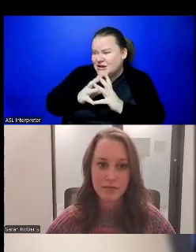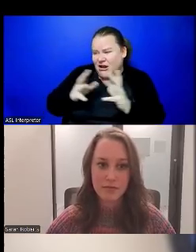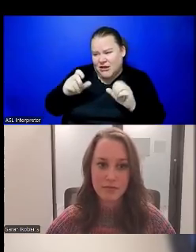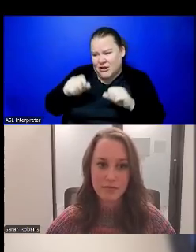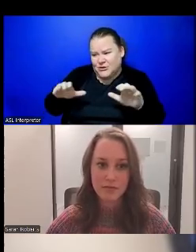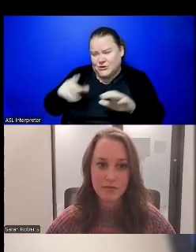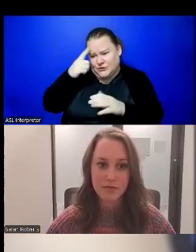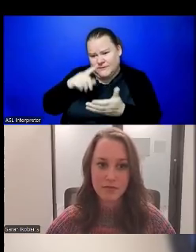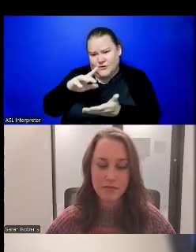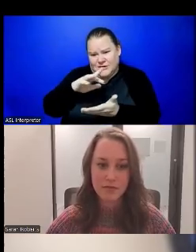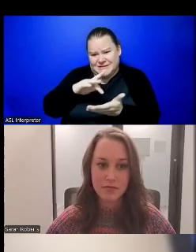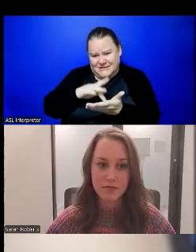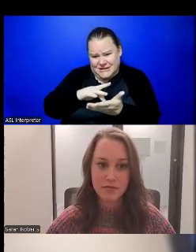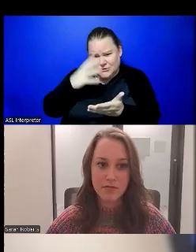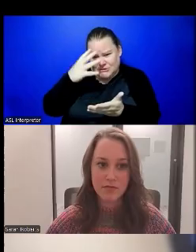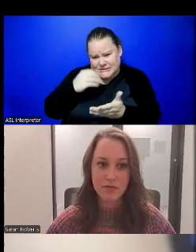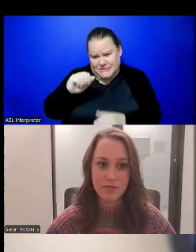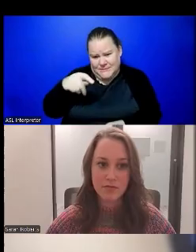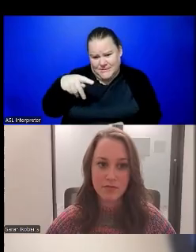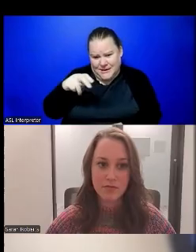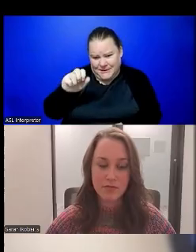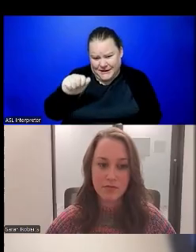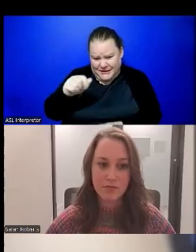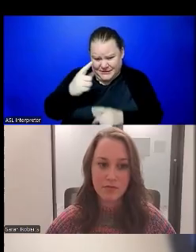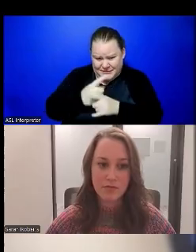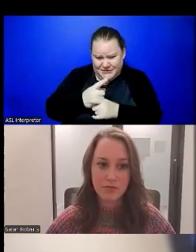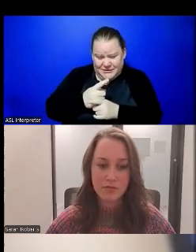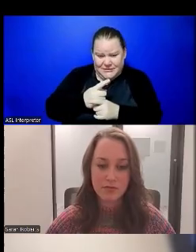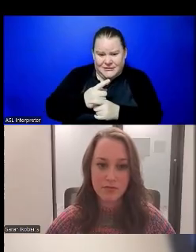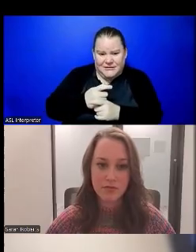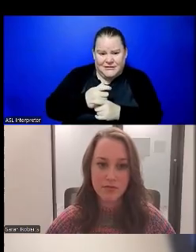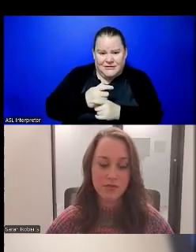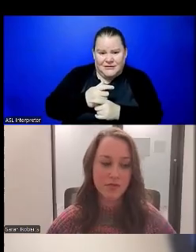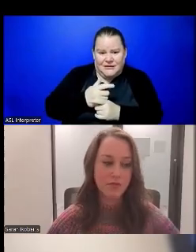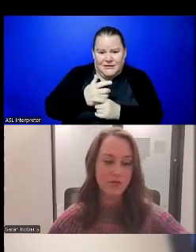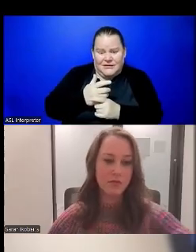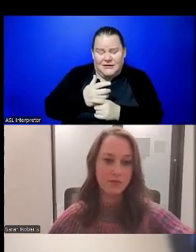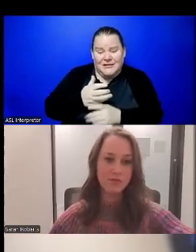apnea, right? There's not really much obstructive. If they have